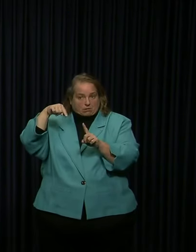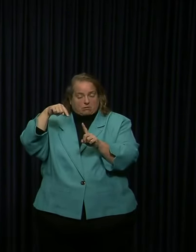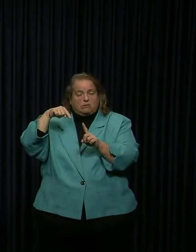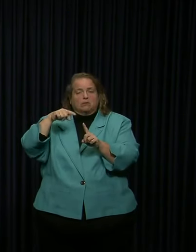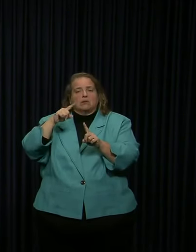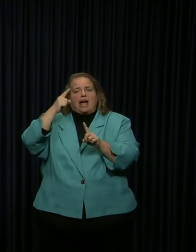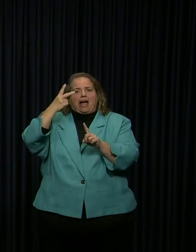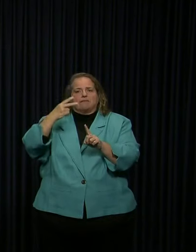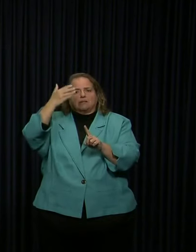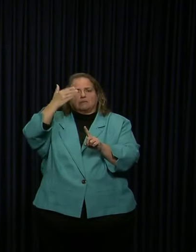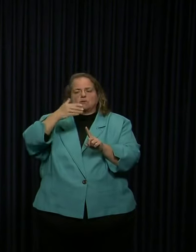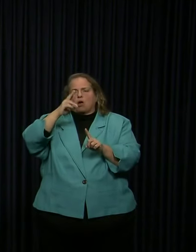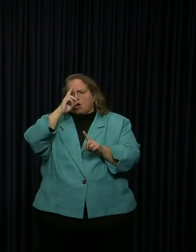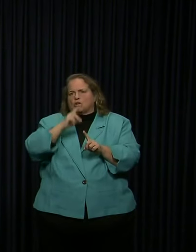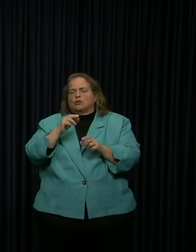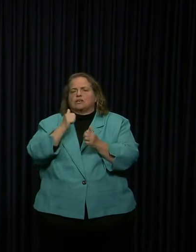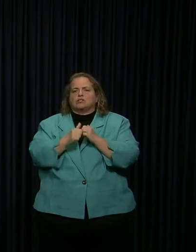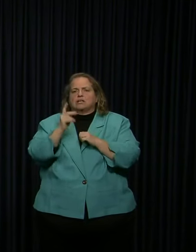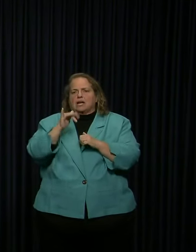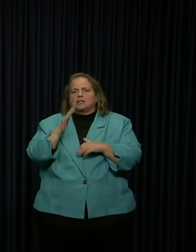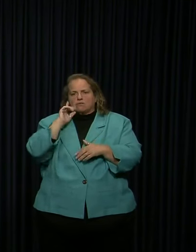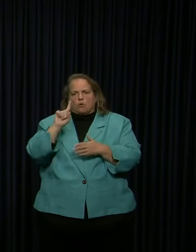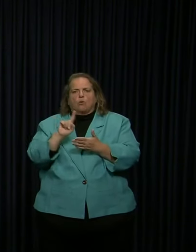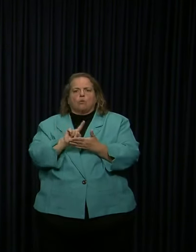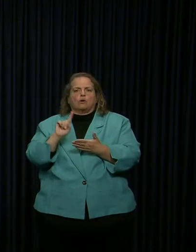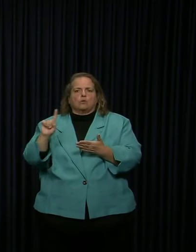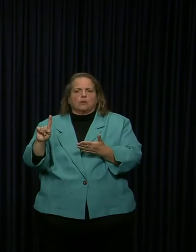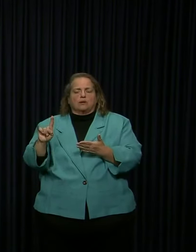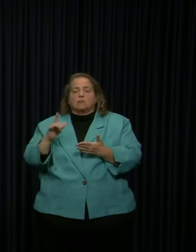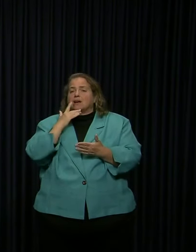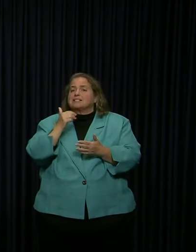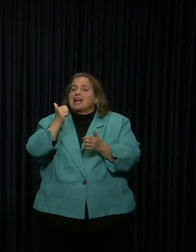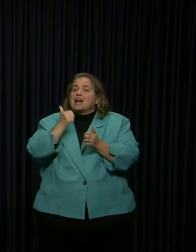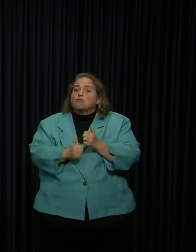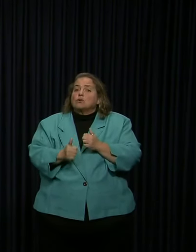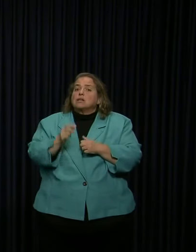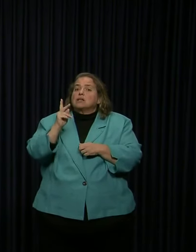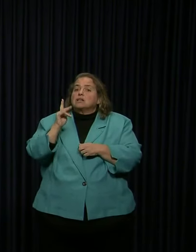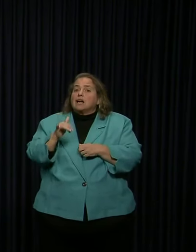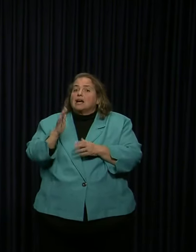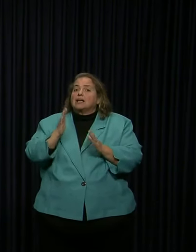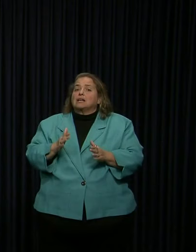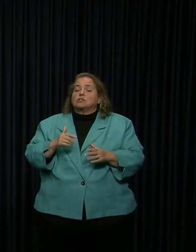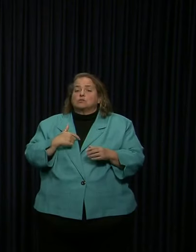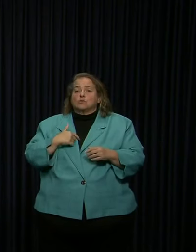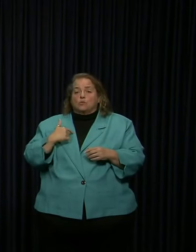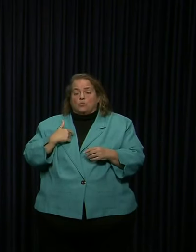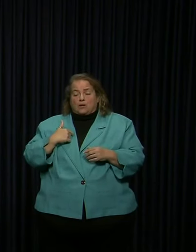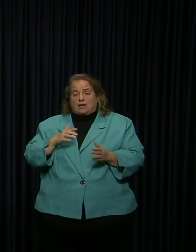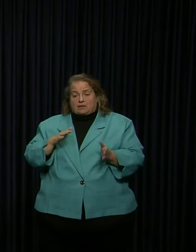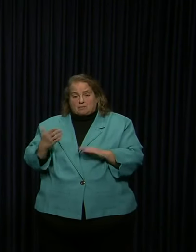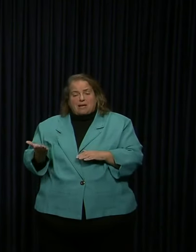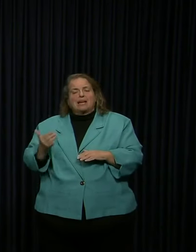FEMALE FROM MUHLENBERG. MUHLENBERG HIT 80 HARD. 84 PEELED AND A 67-YEAR-OLD